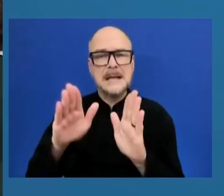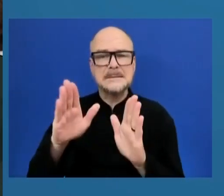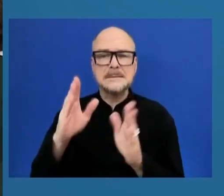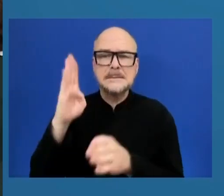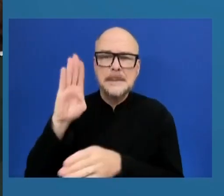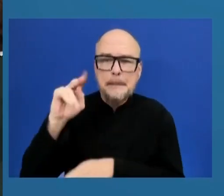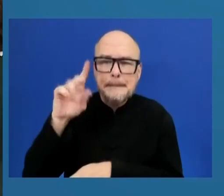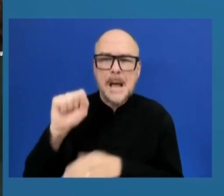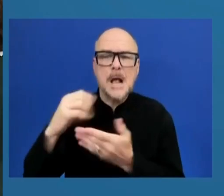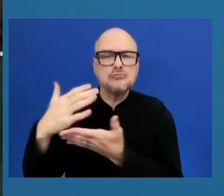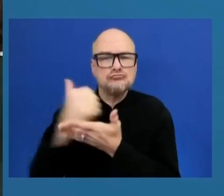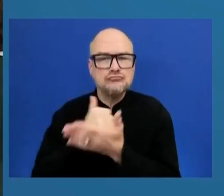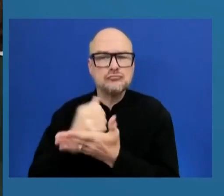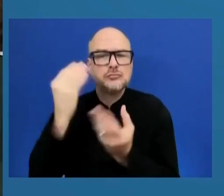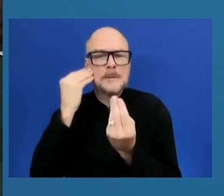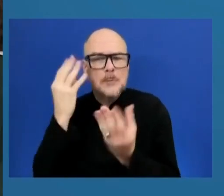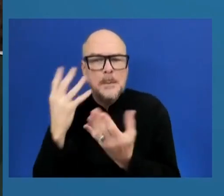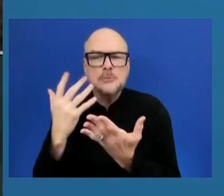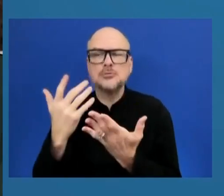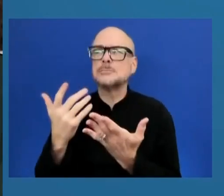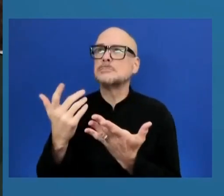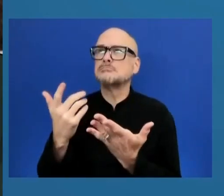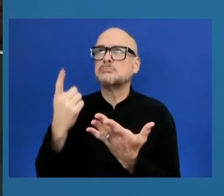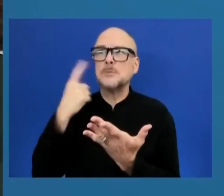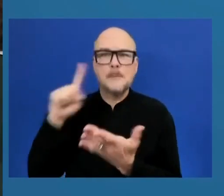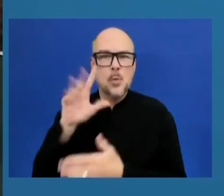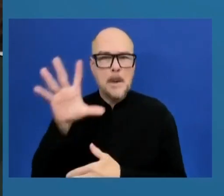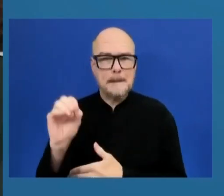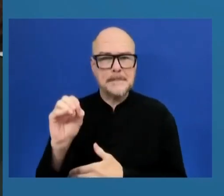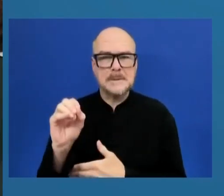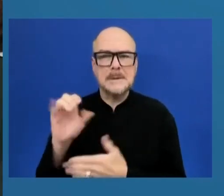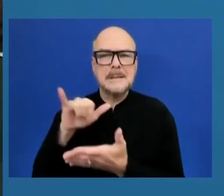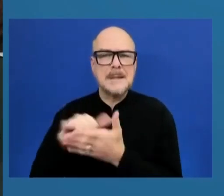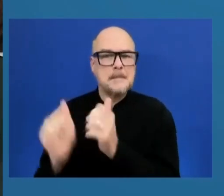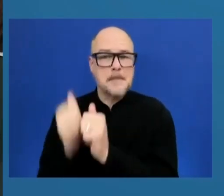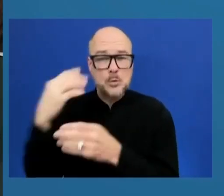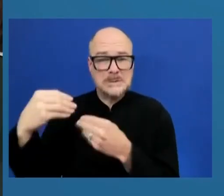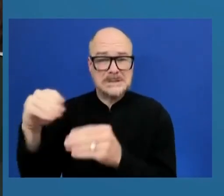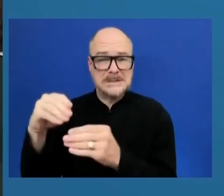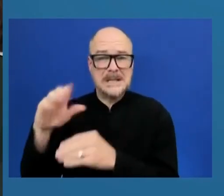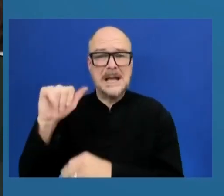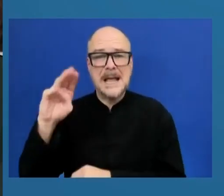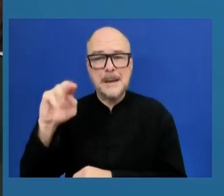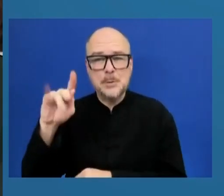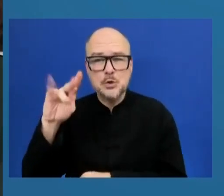for a company that um is primarily selling ammunition, firearms and firearm activity